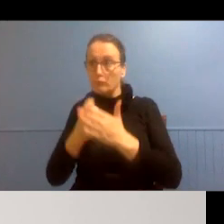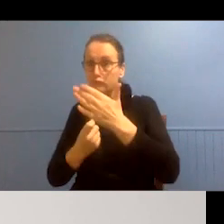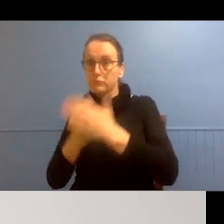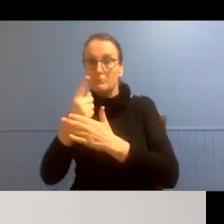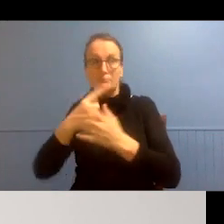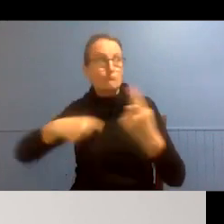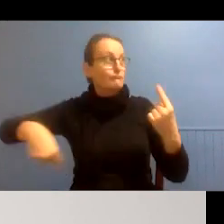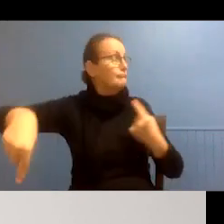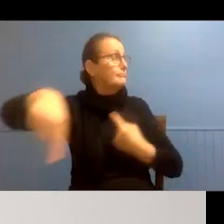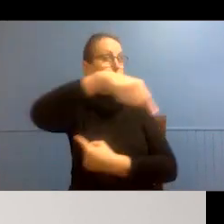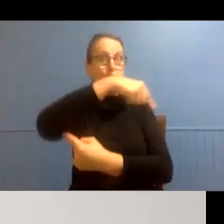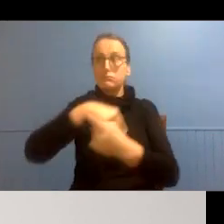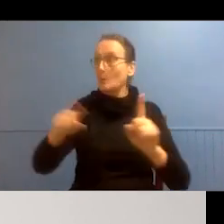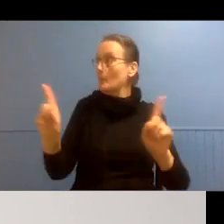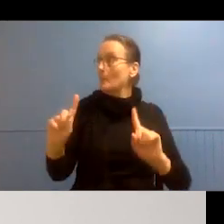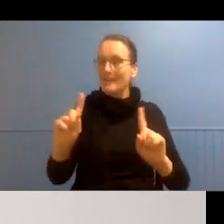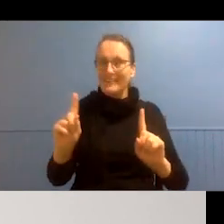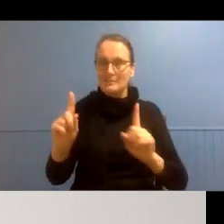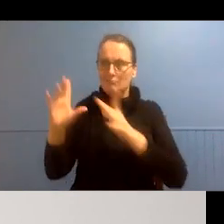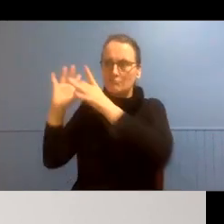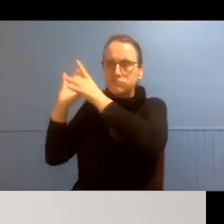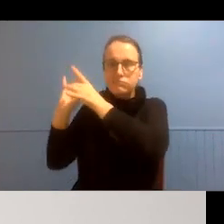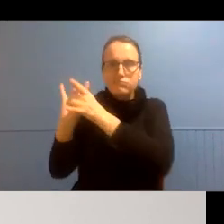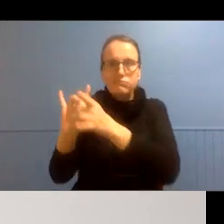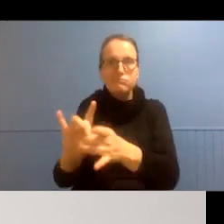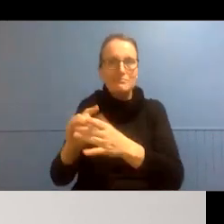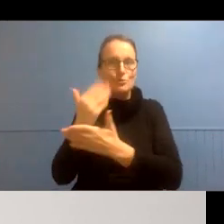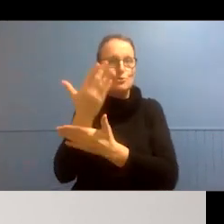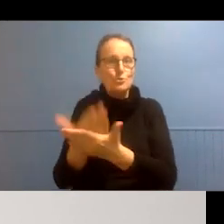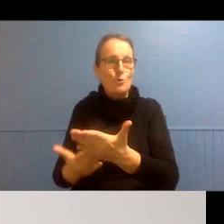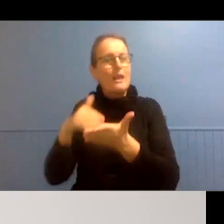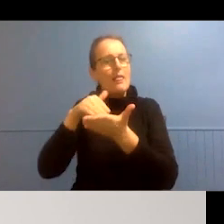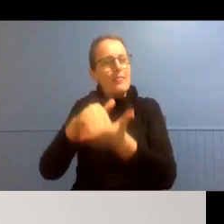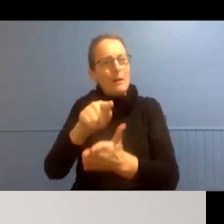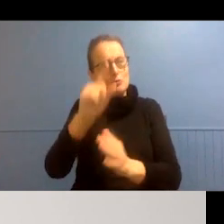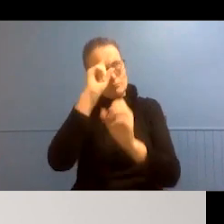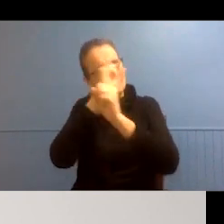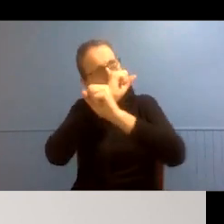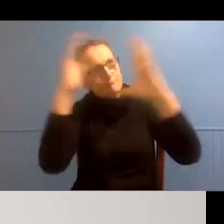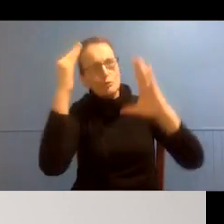These stories form our mental models in the way we experience the world and our place